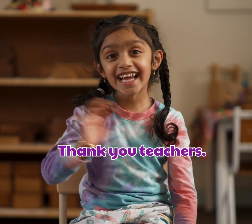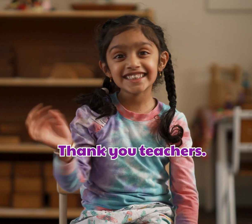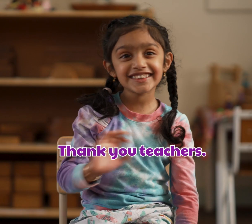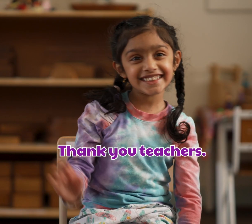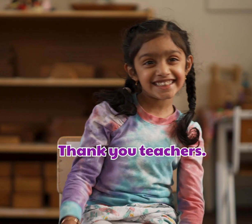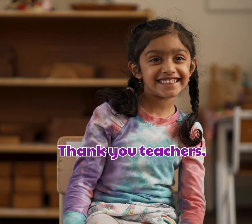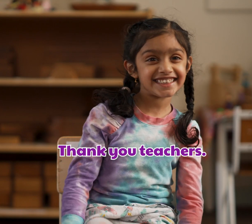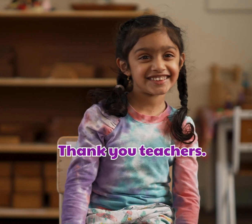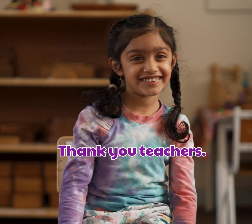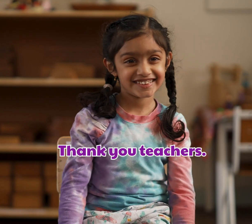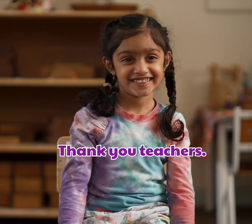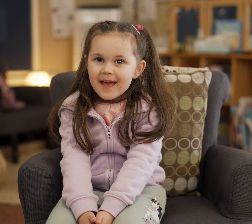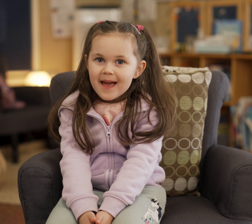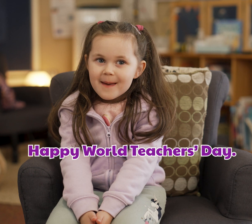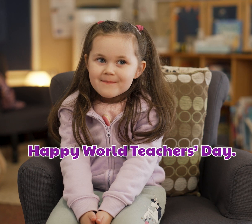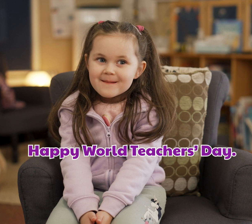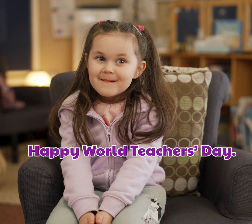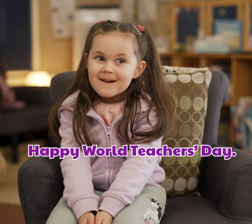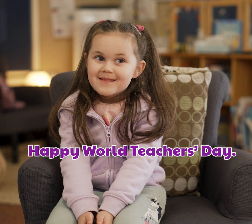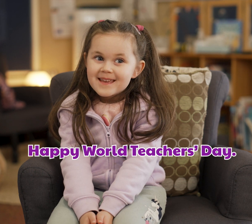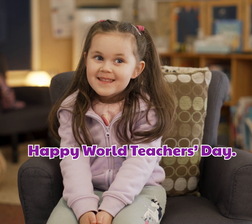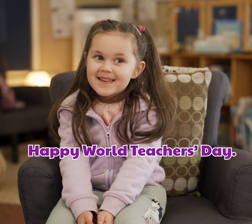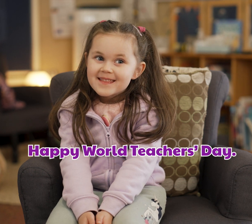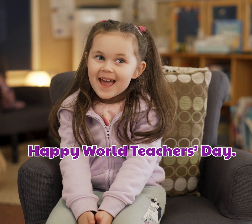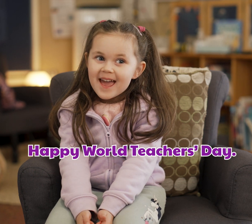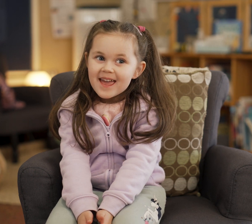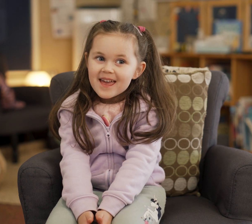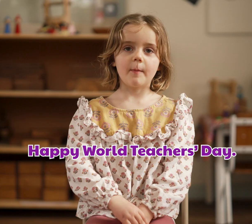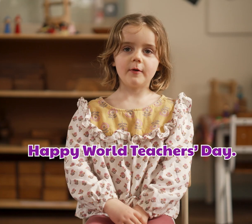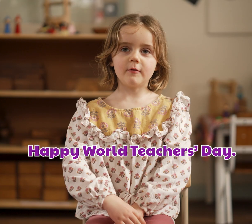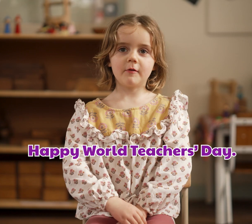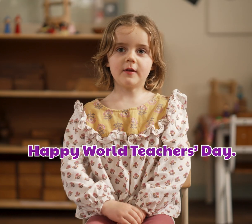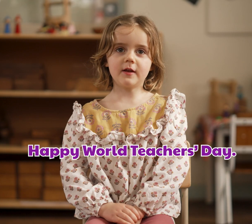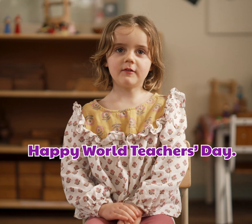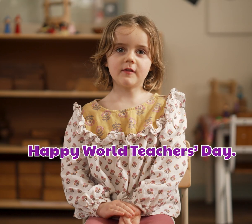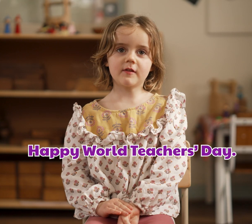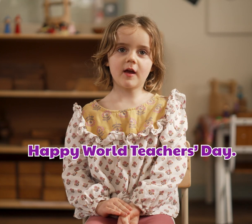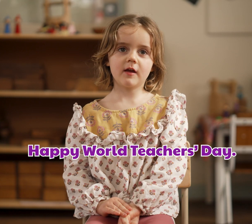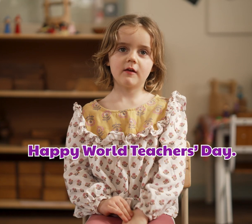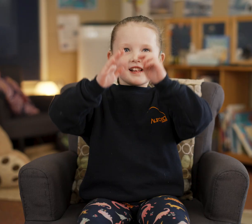Thank you teachers. Happy World Teachers’ Day.